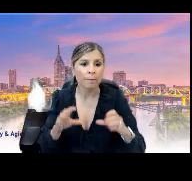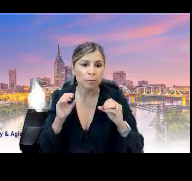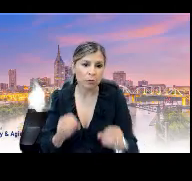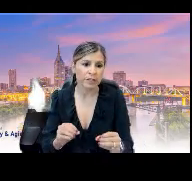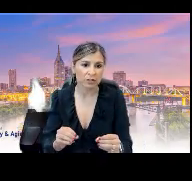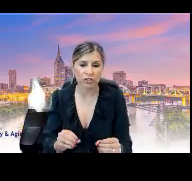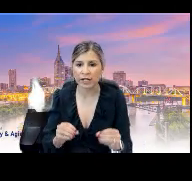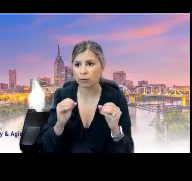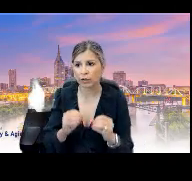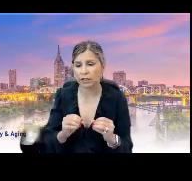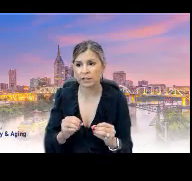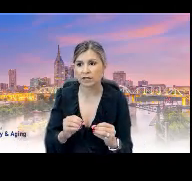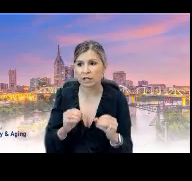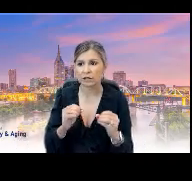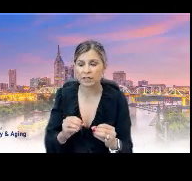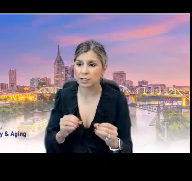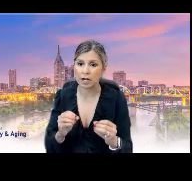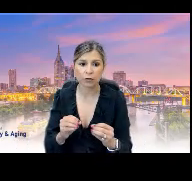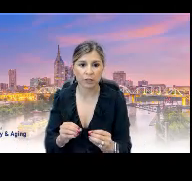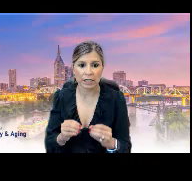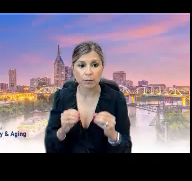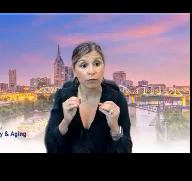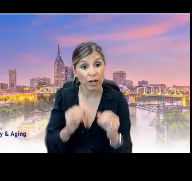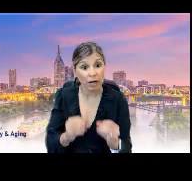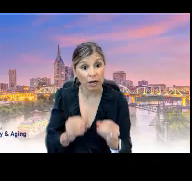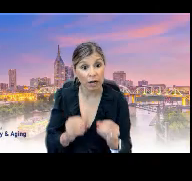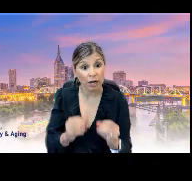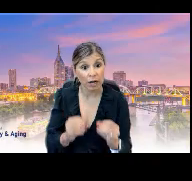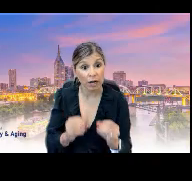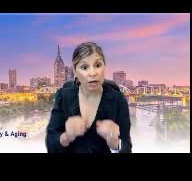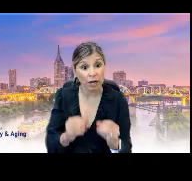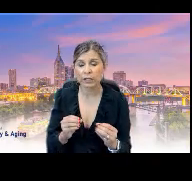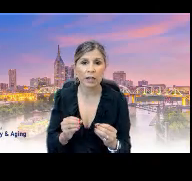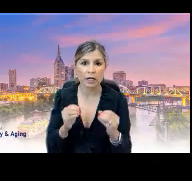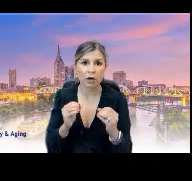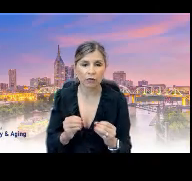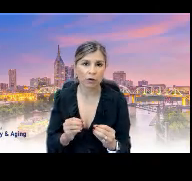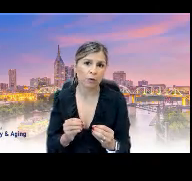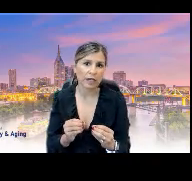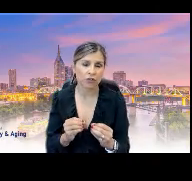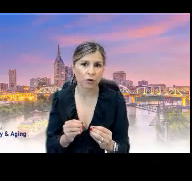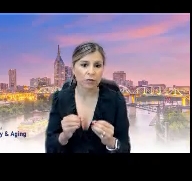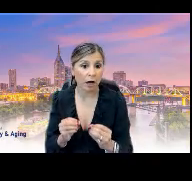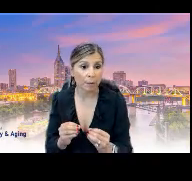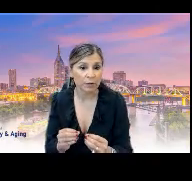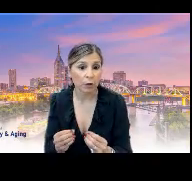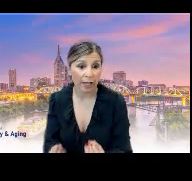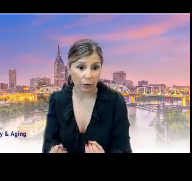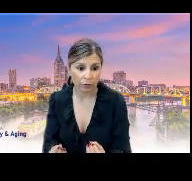Optimal positioning really does a lot to not only improve comfort, but it really also ensures optimal health.